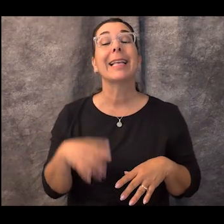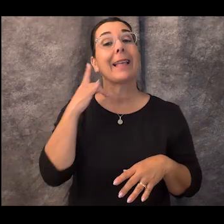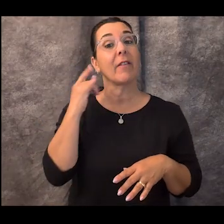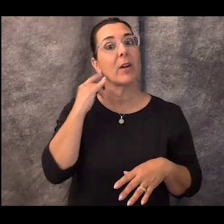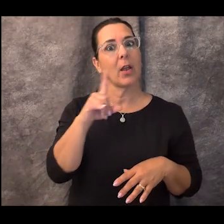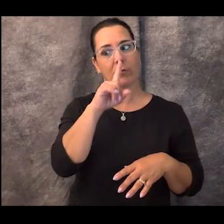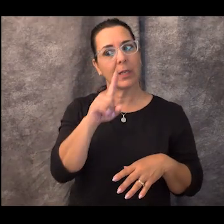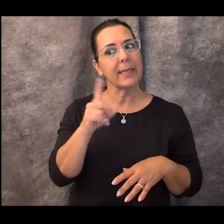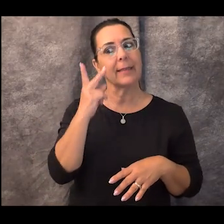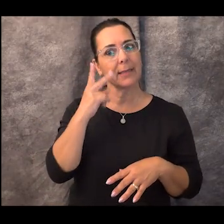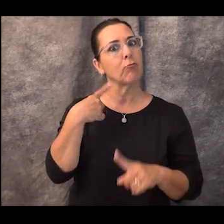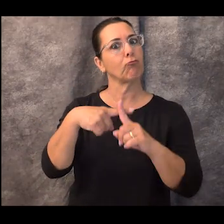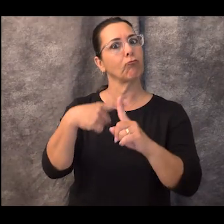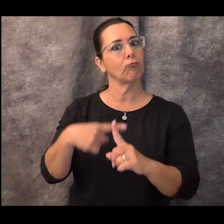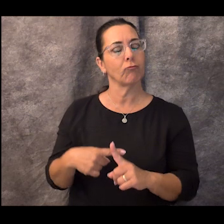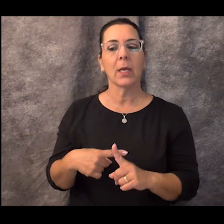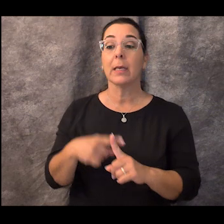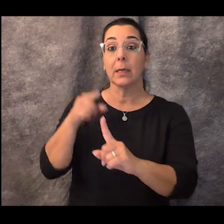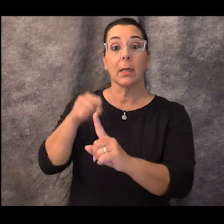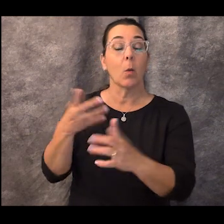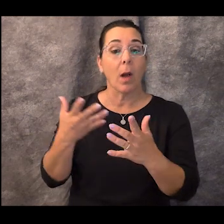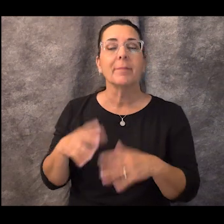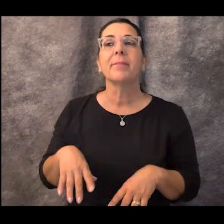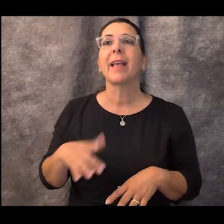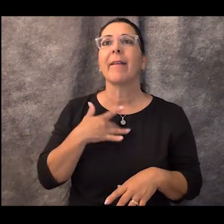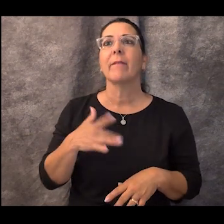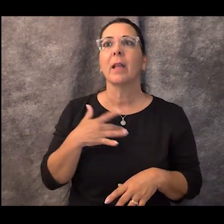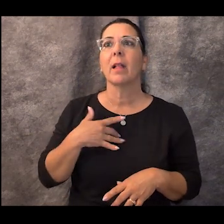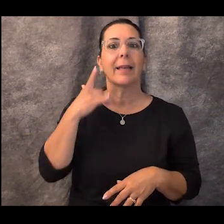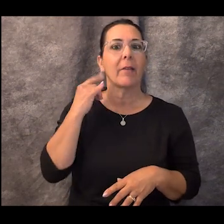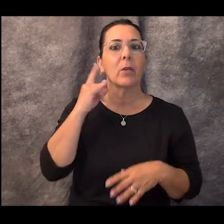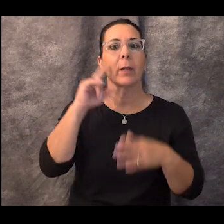In particular I think California is really open and participatory about the process, right?